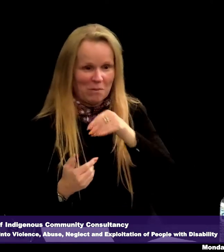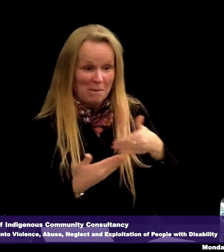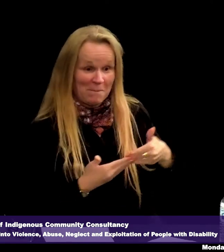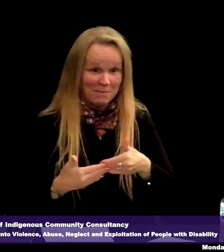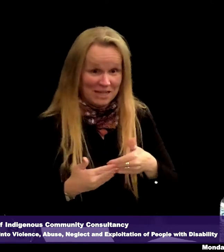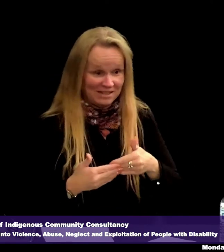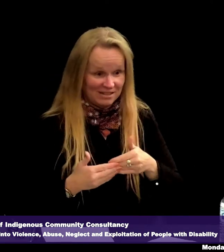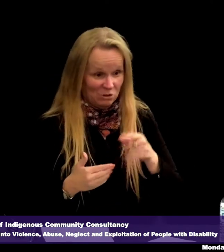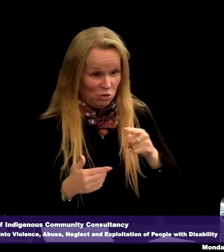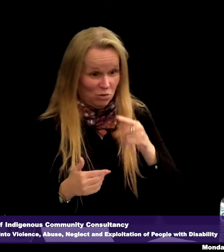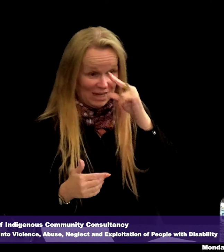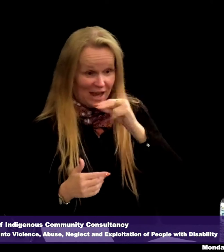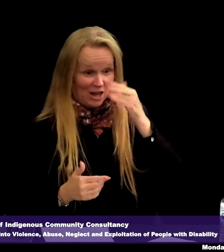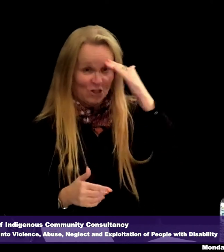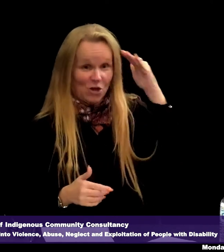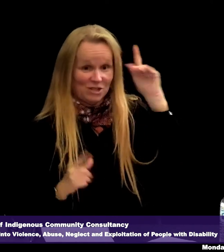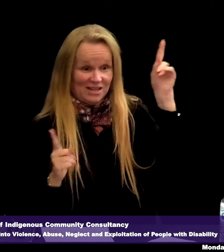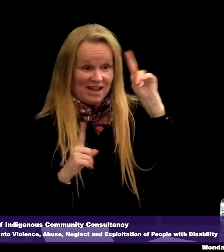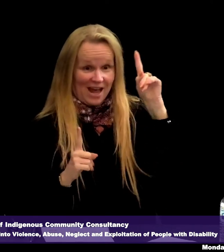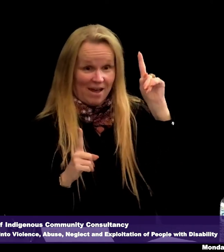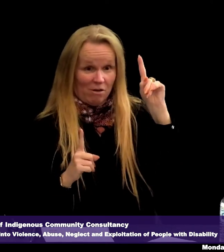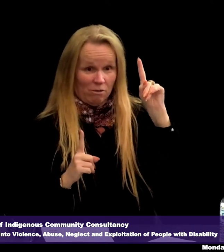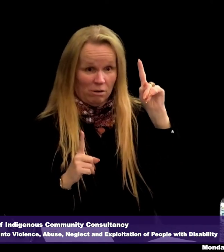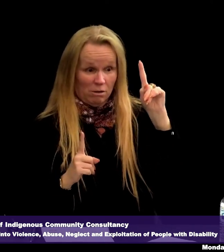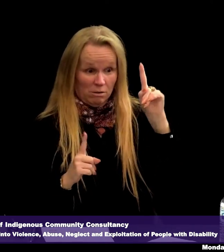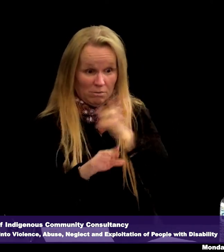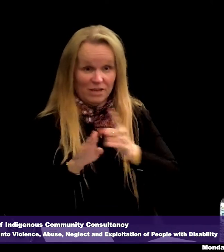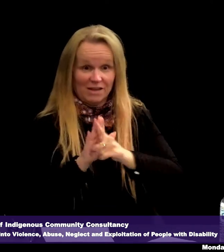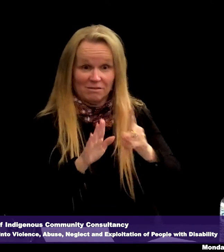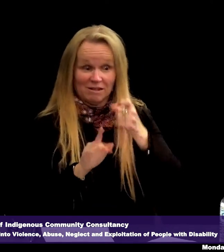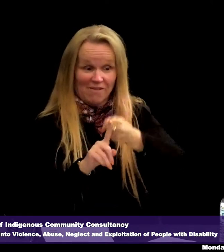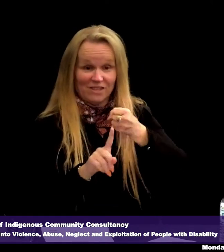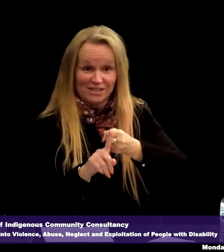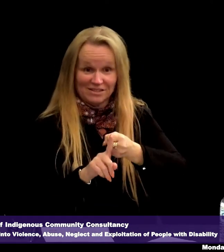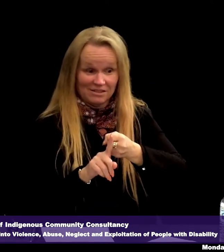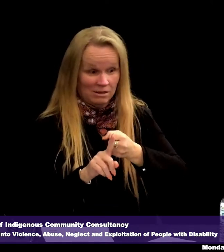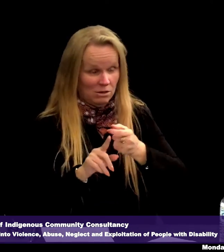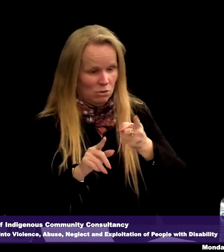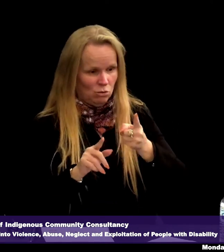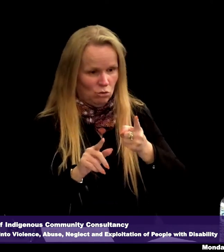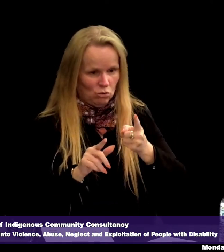people that I've known from birth become young adults now and to become advocates and